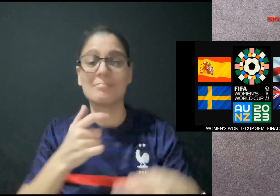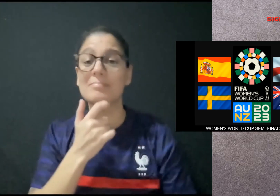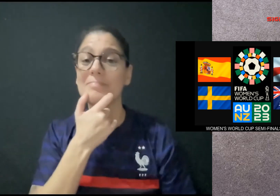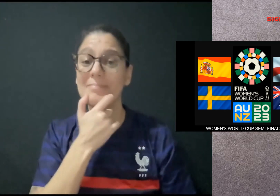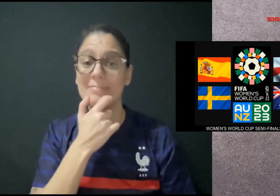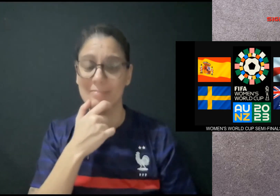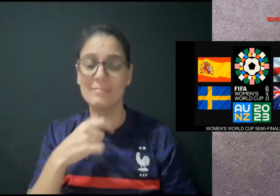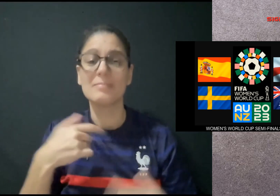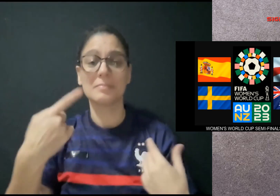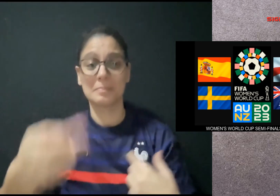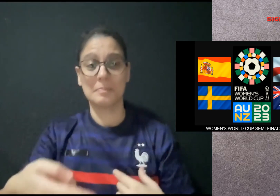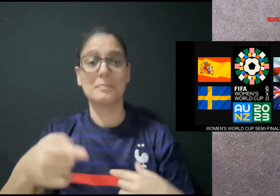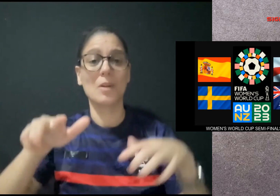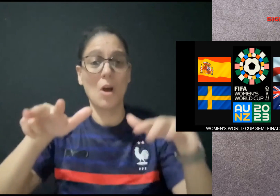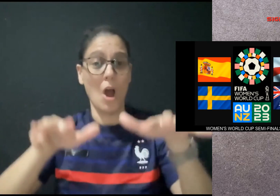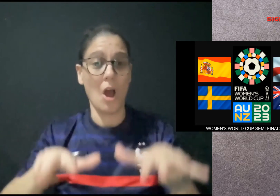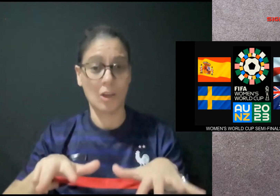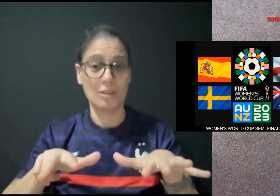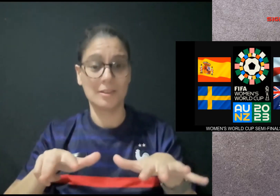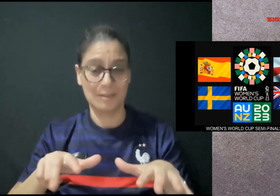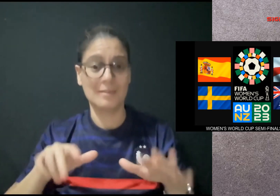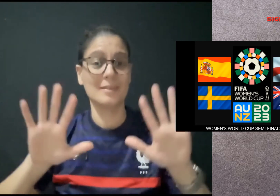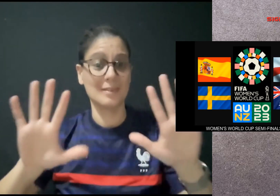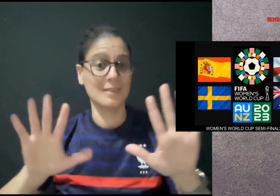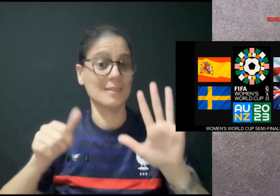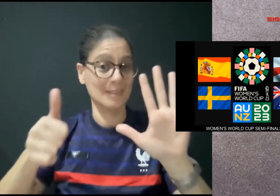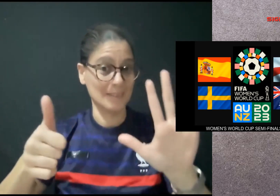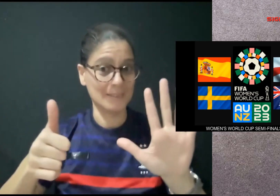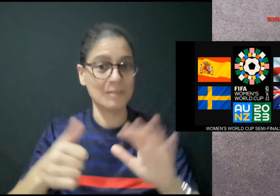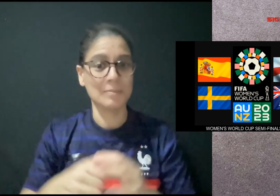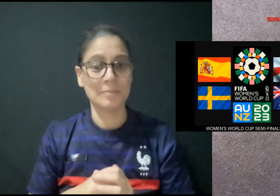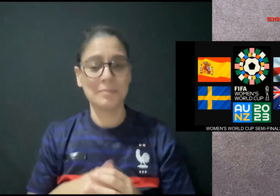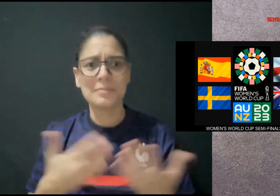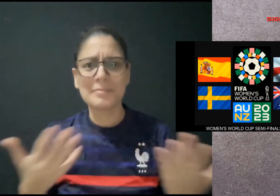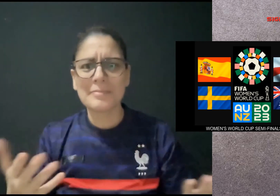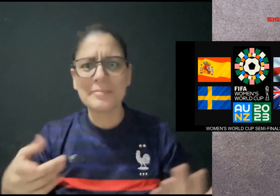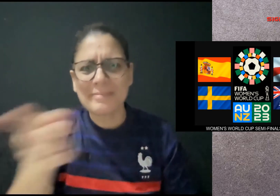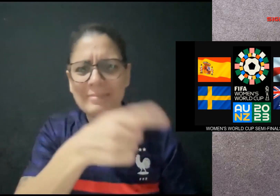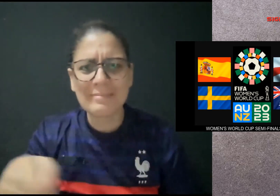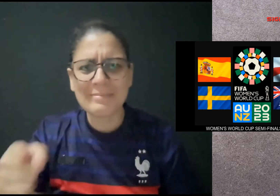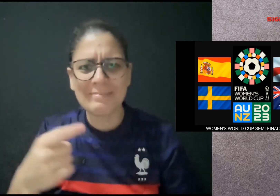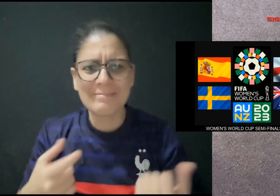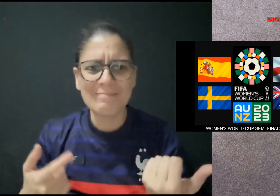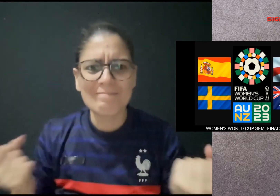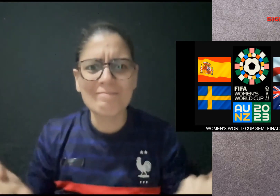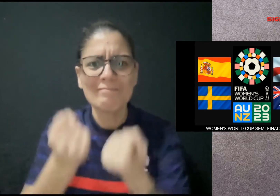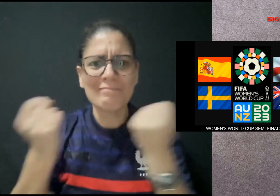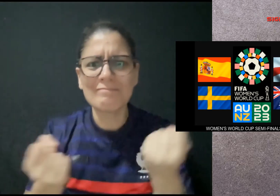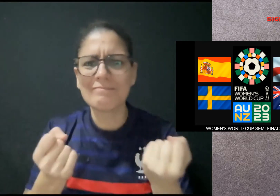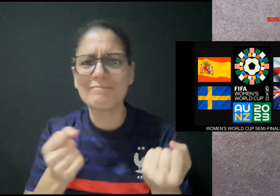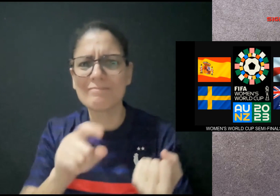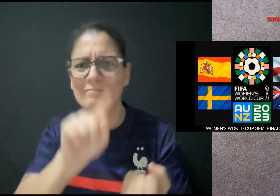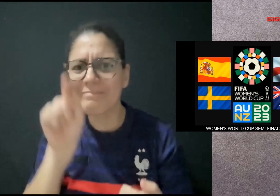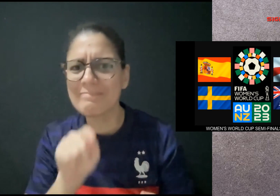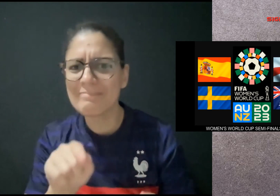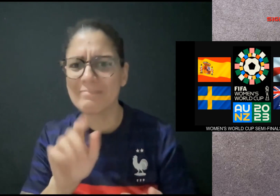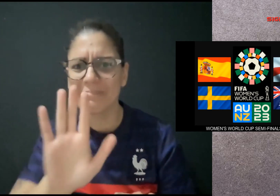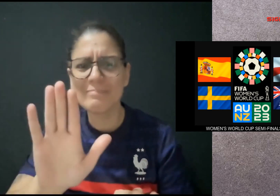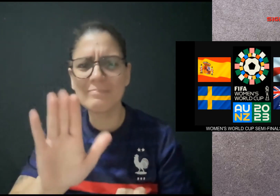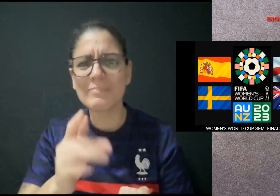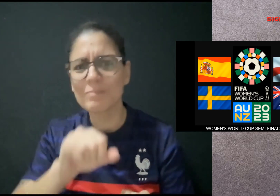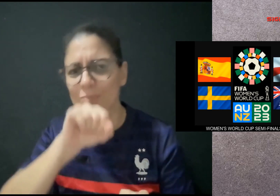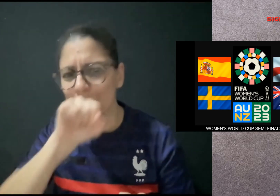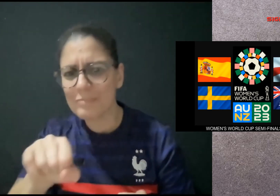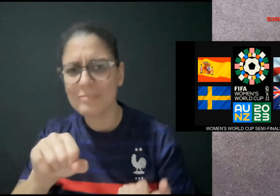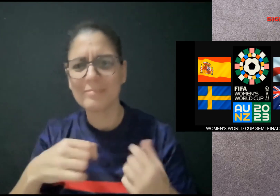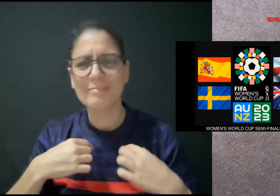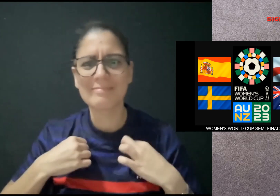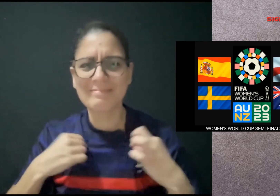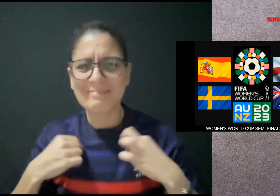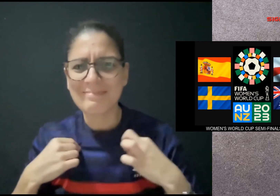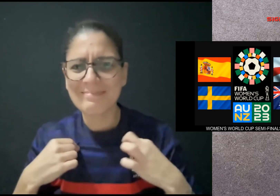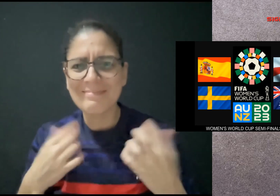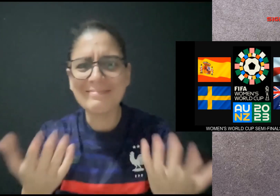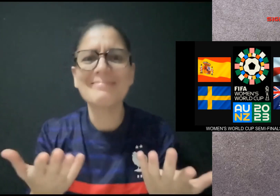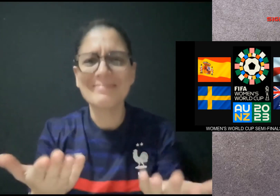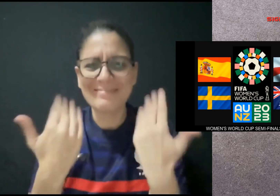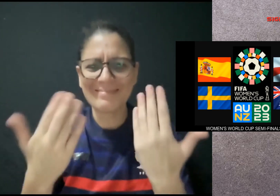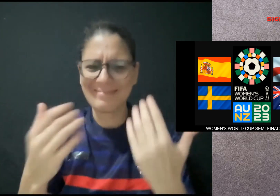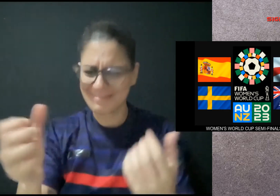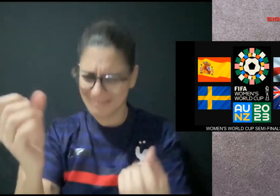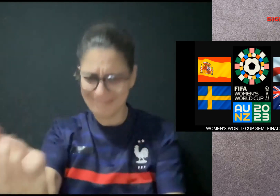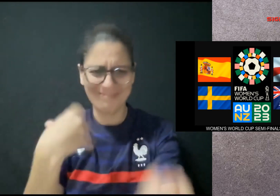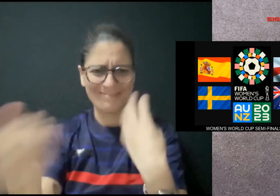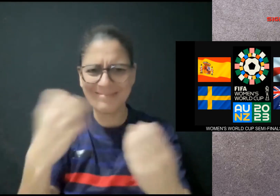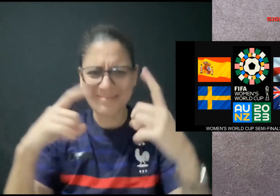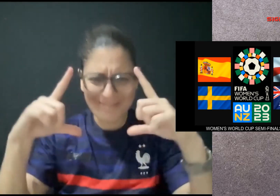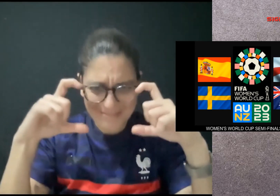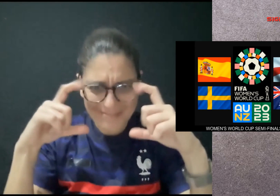will play England on August 16 hey who are you rooting for